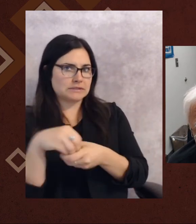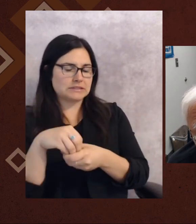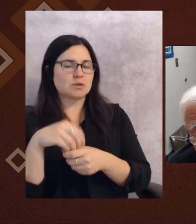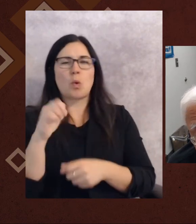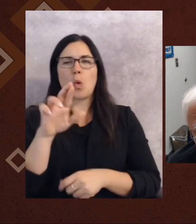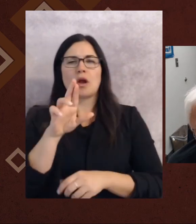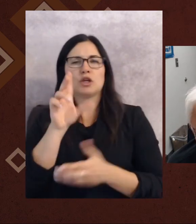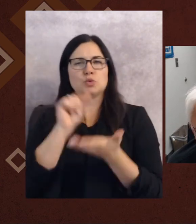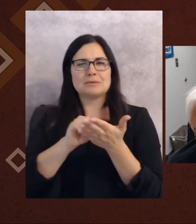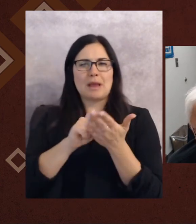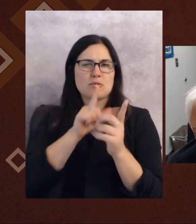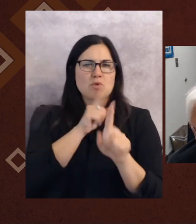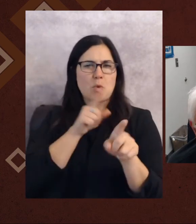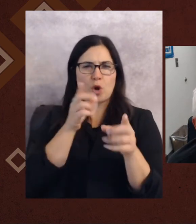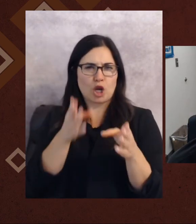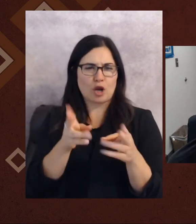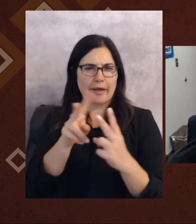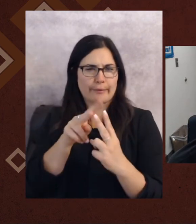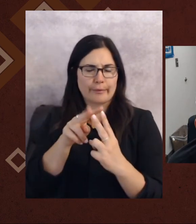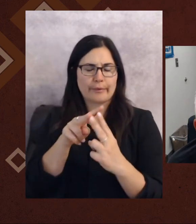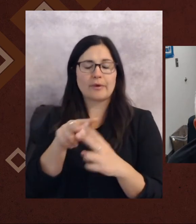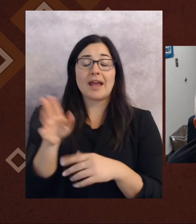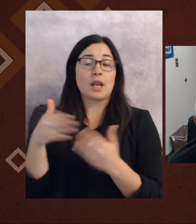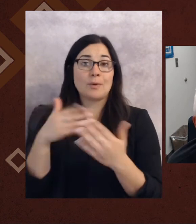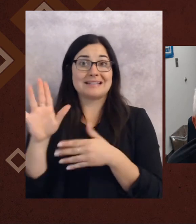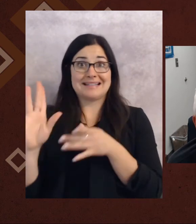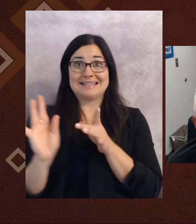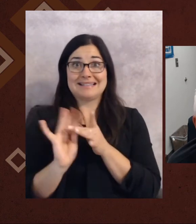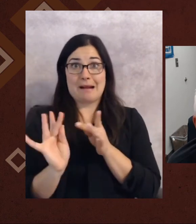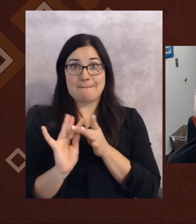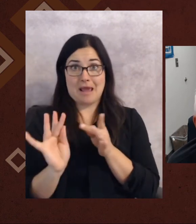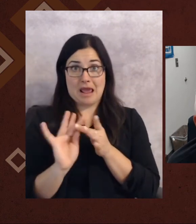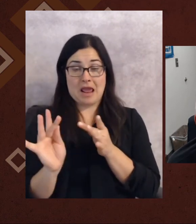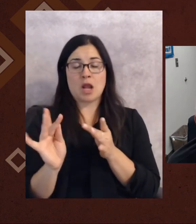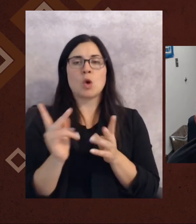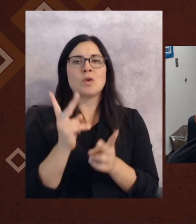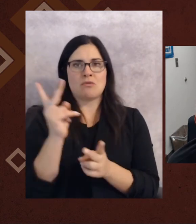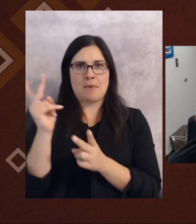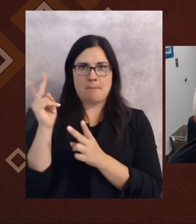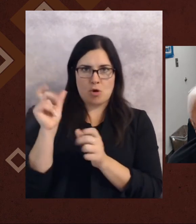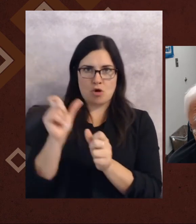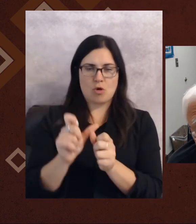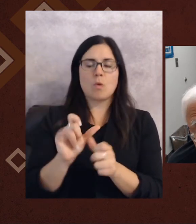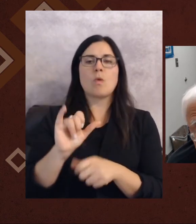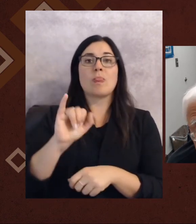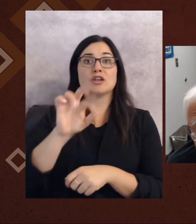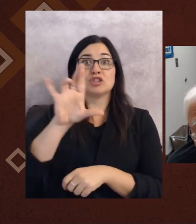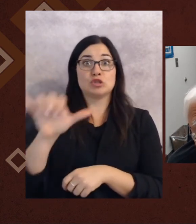just saying basically, hey, the jury didn't really care